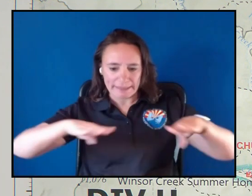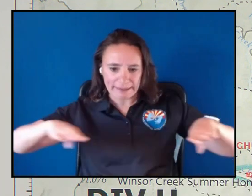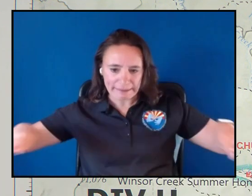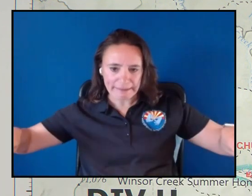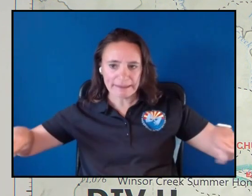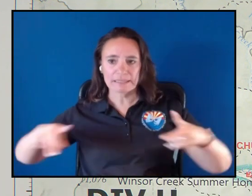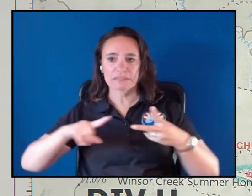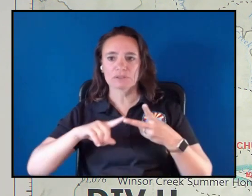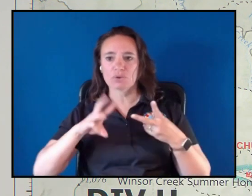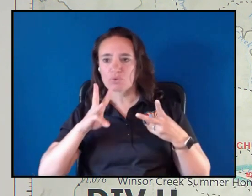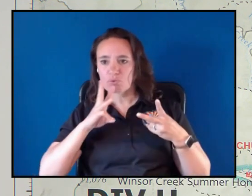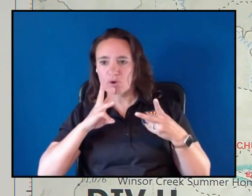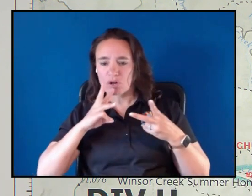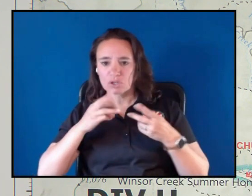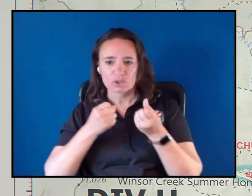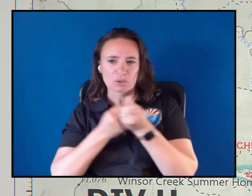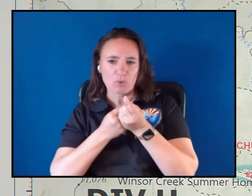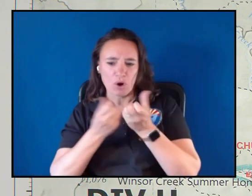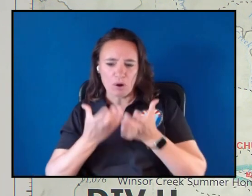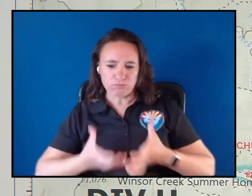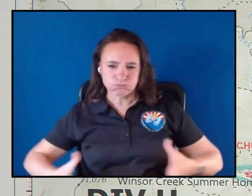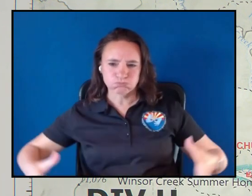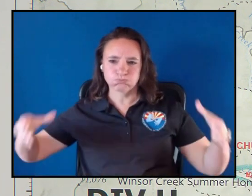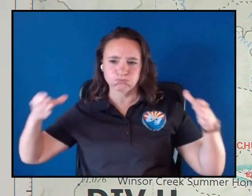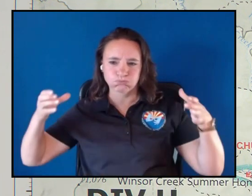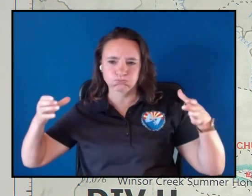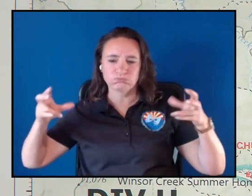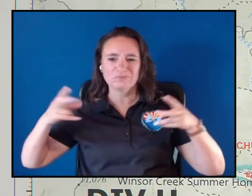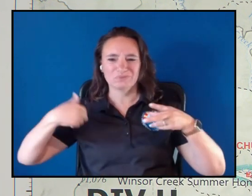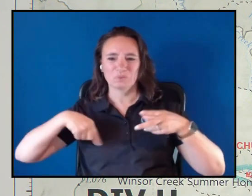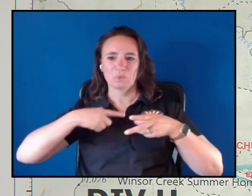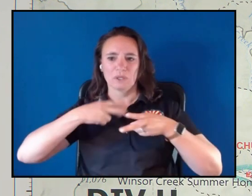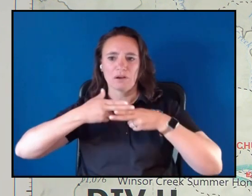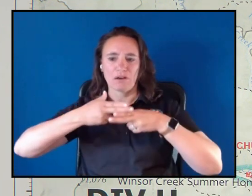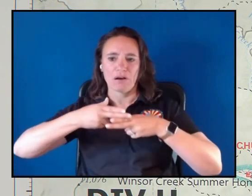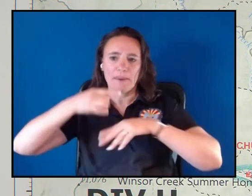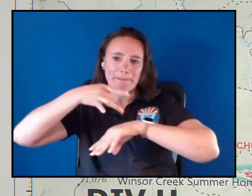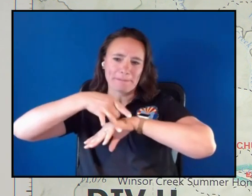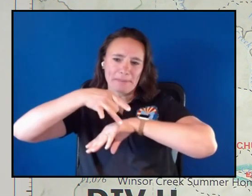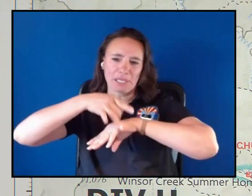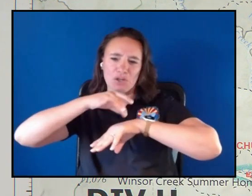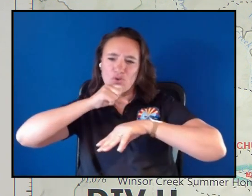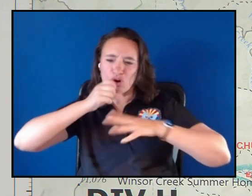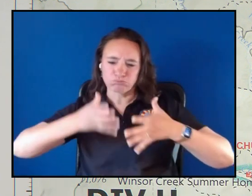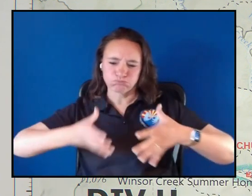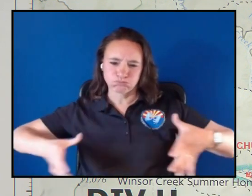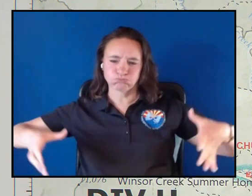so large portable water sources. They set up and they put pumps in they can pump those hose lays up and down.